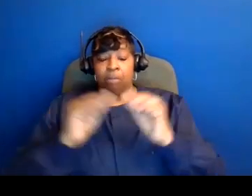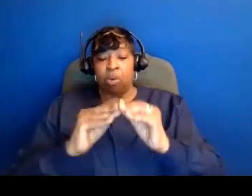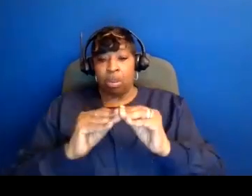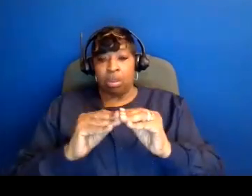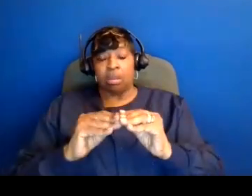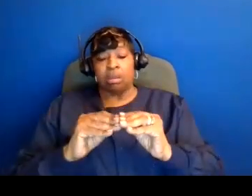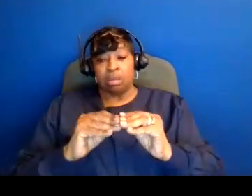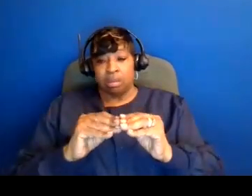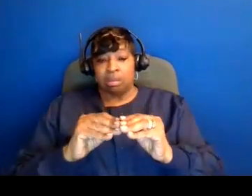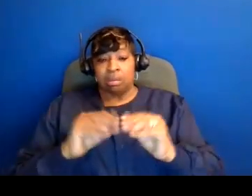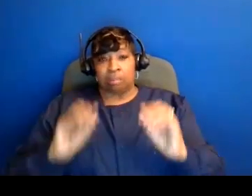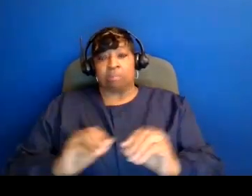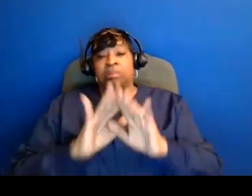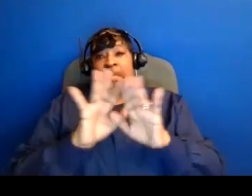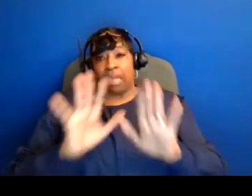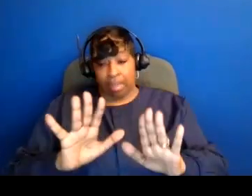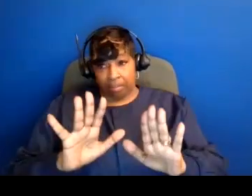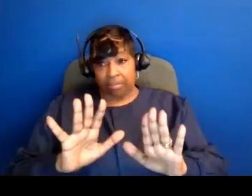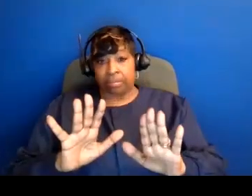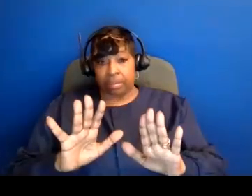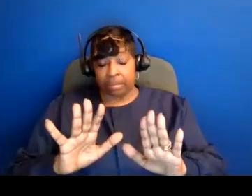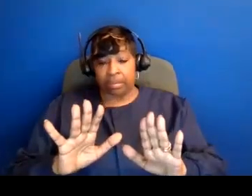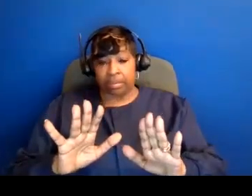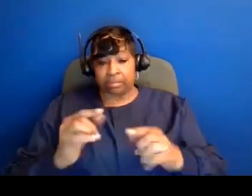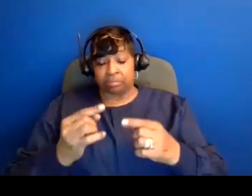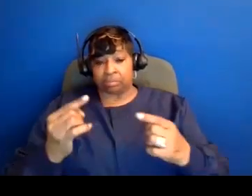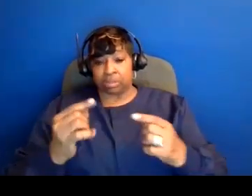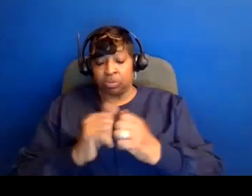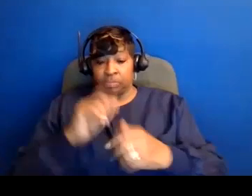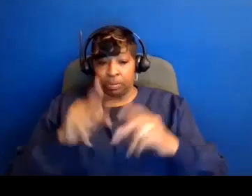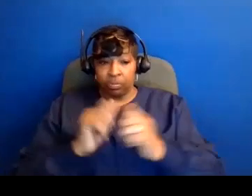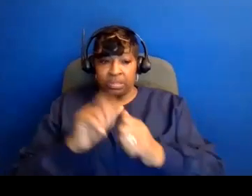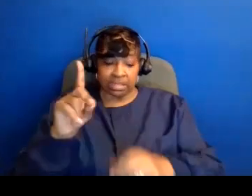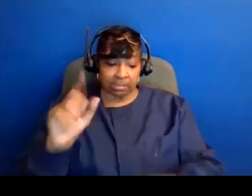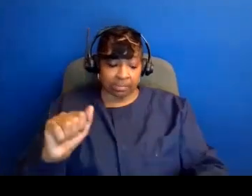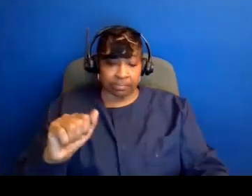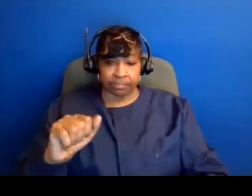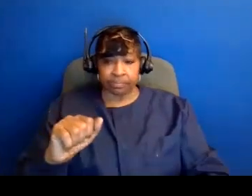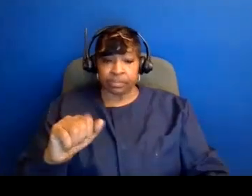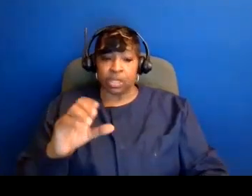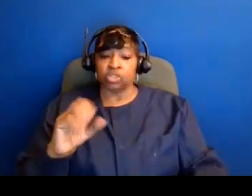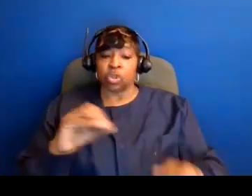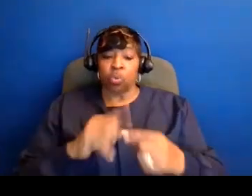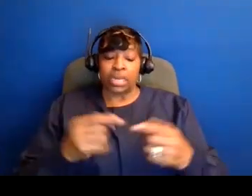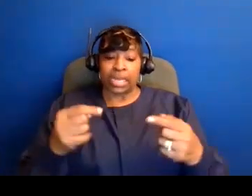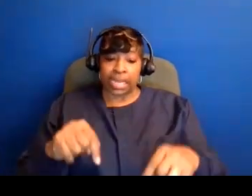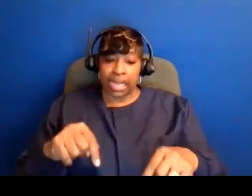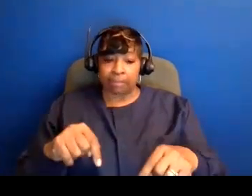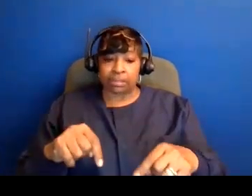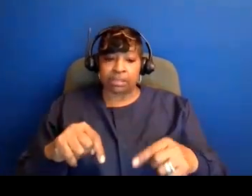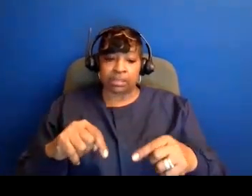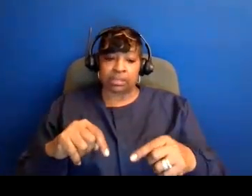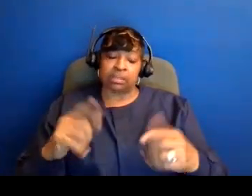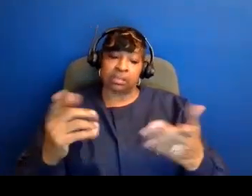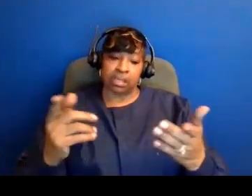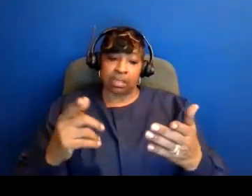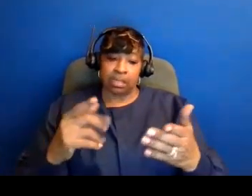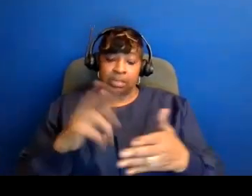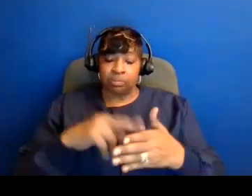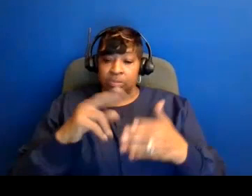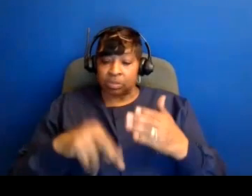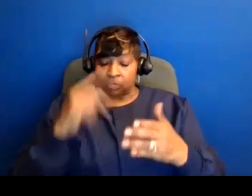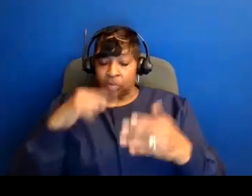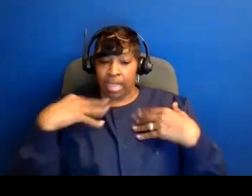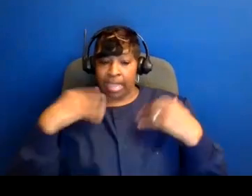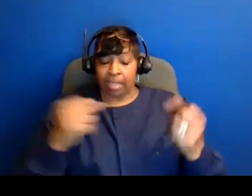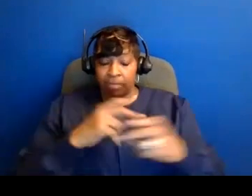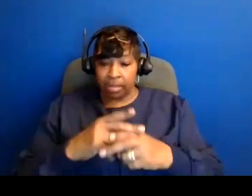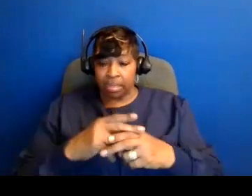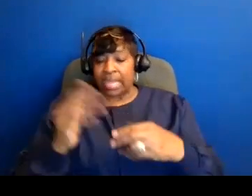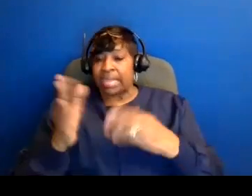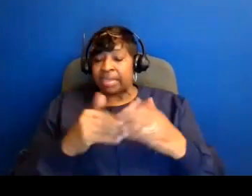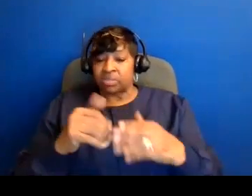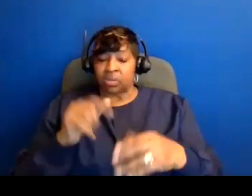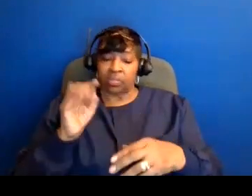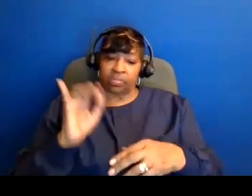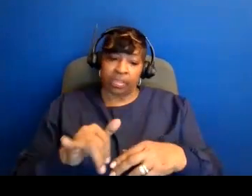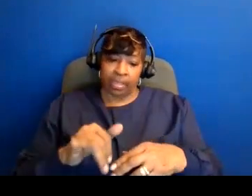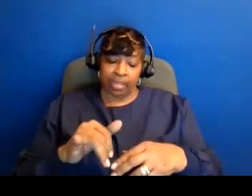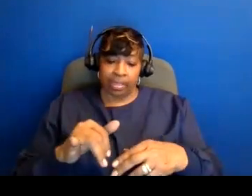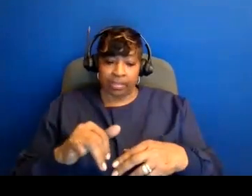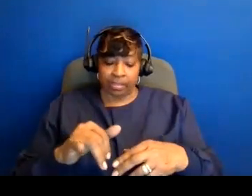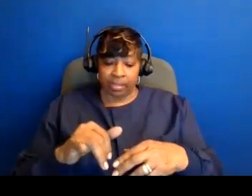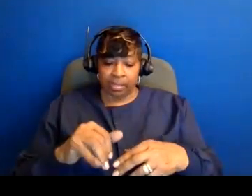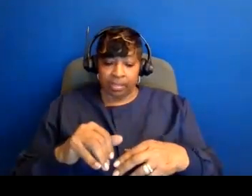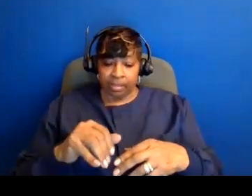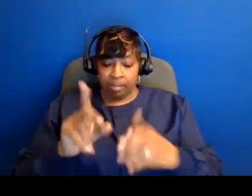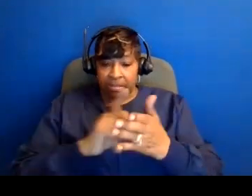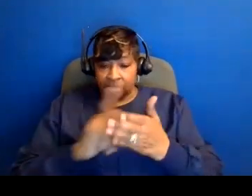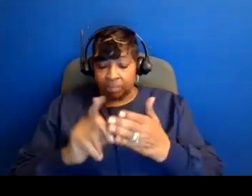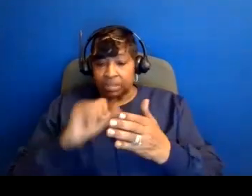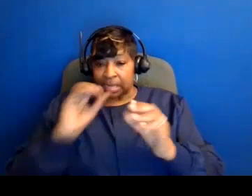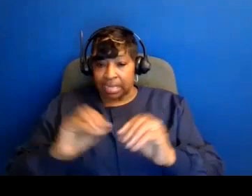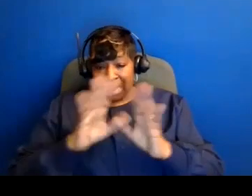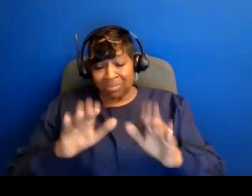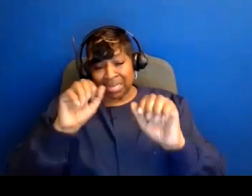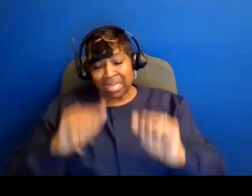lauravanpuymbrouck: and they also show that students in this study were likely still participating in disability prejudice as the result of what we see with their implicit attitudes, and quite honestly, what this shows is, they probably became more aversive ableist. Right?